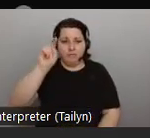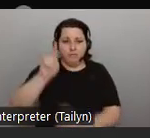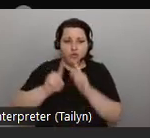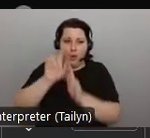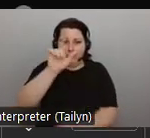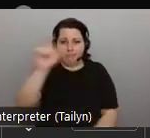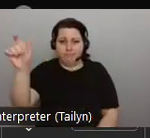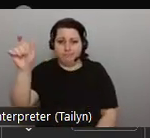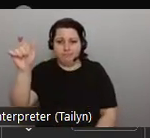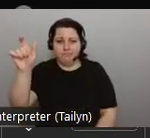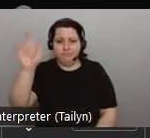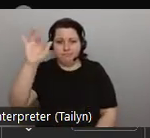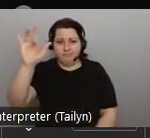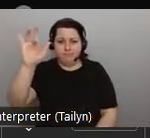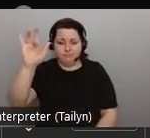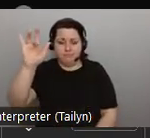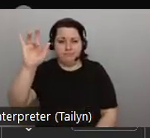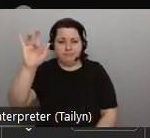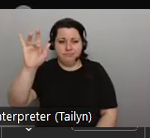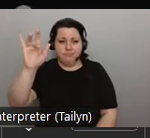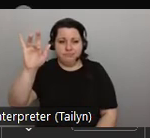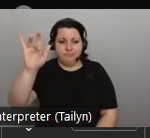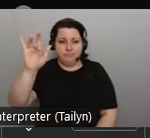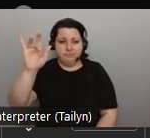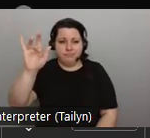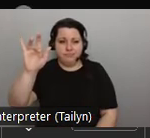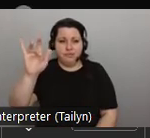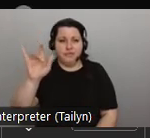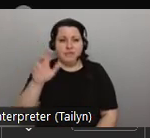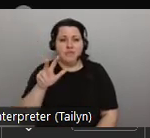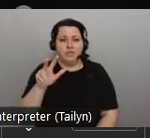there's a couple ways to get to this. On your menu ribbon when you have the picture selected